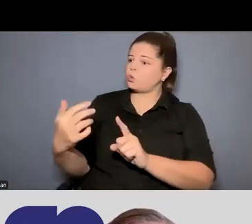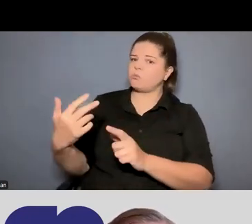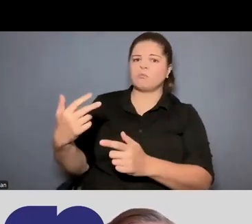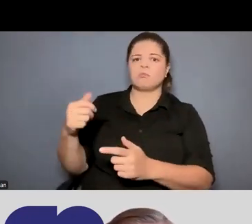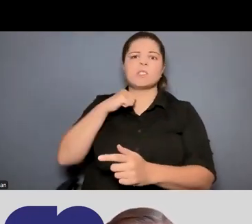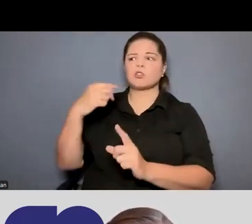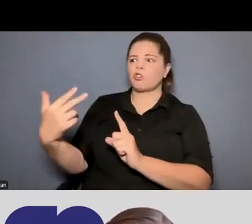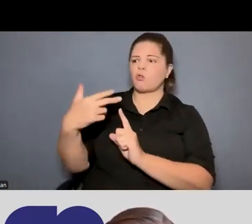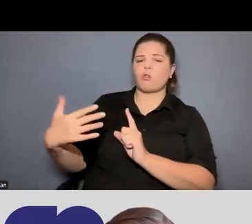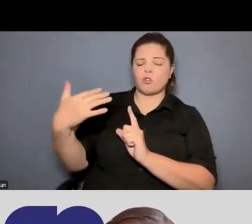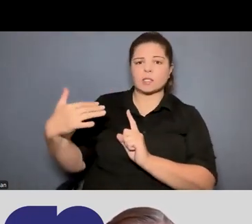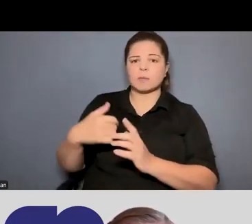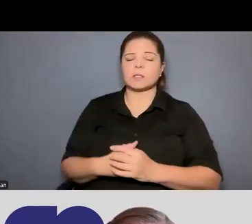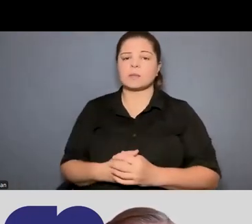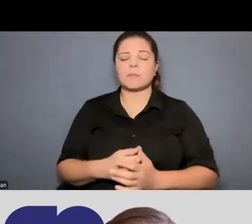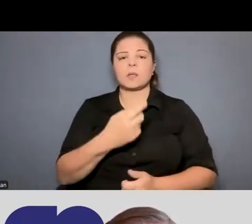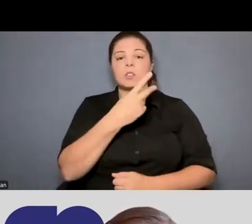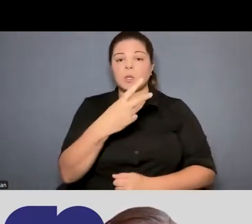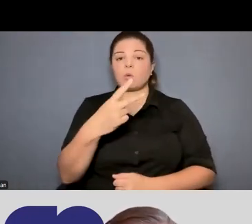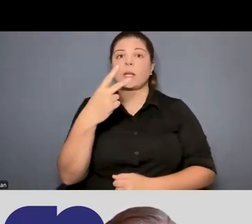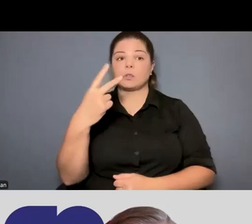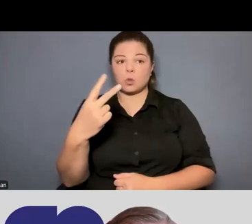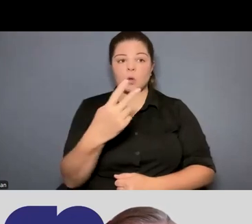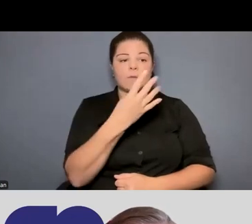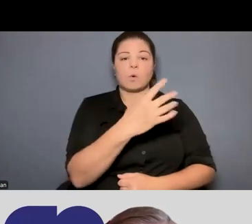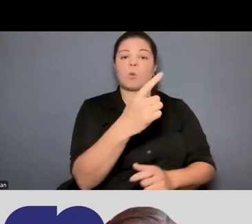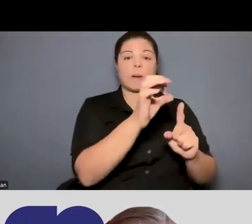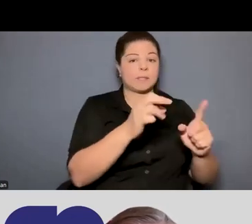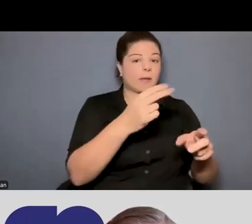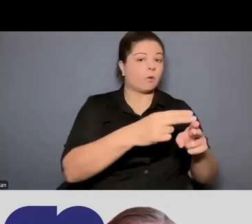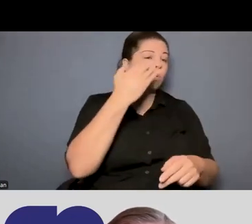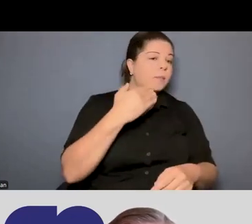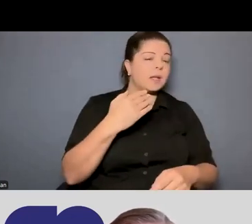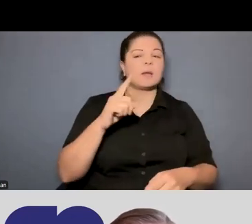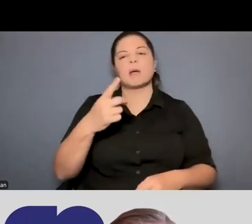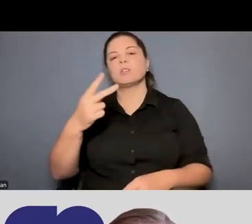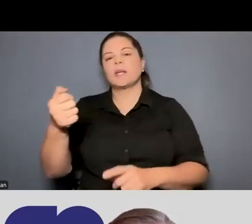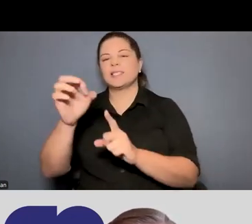this was 41% for women compared to 26% for men. In addition,